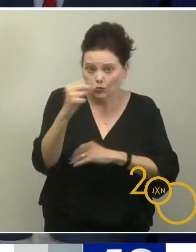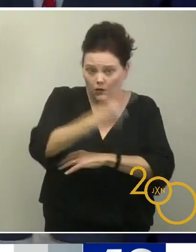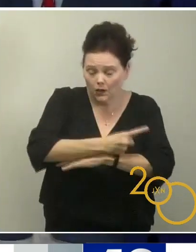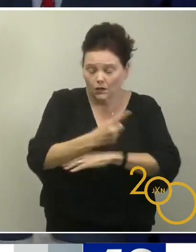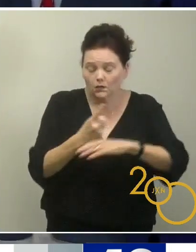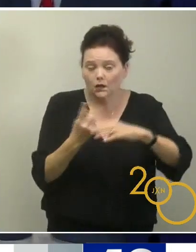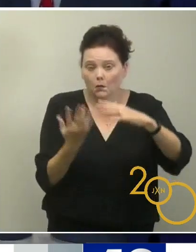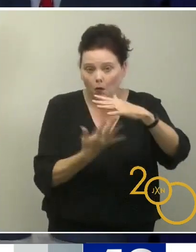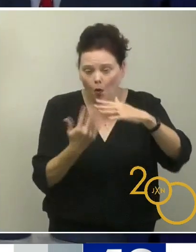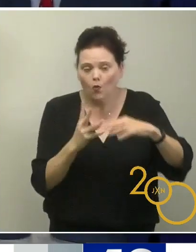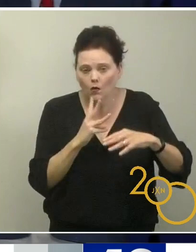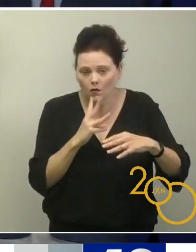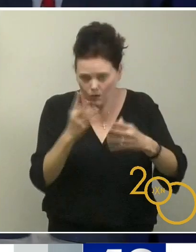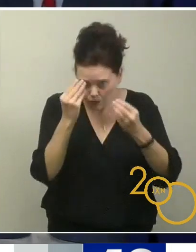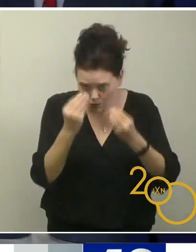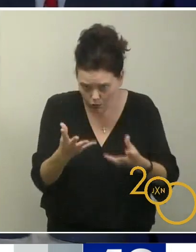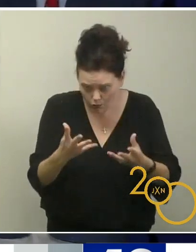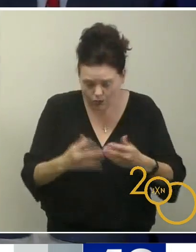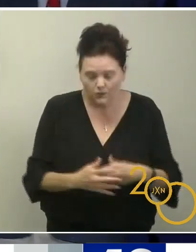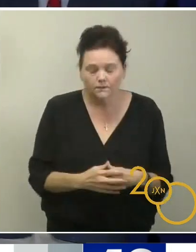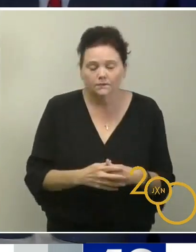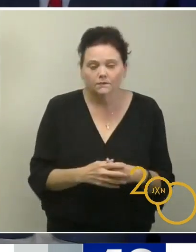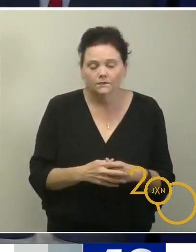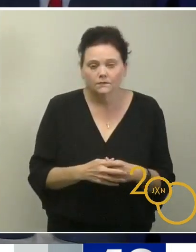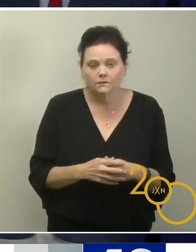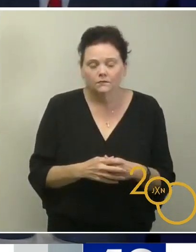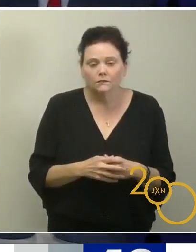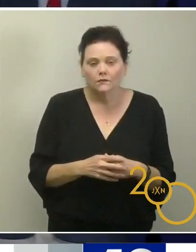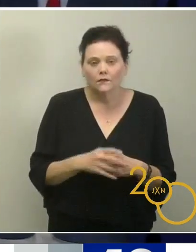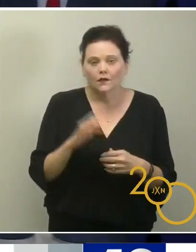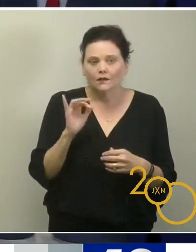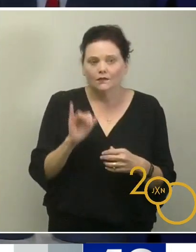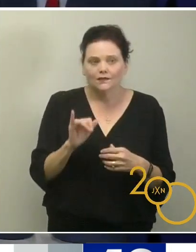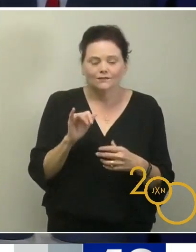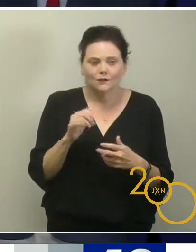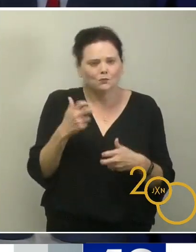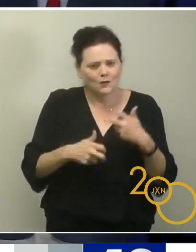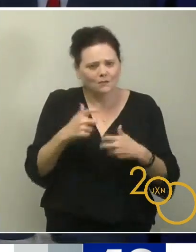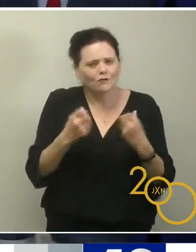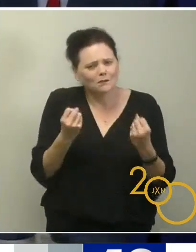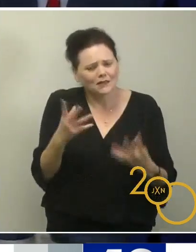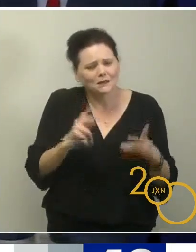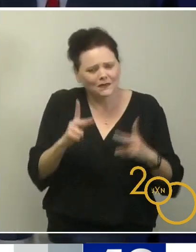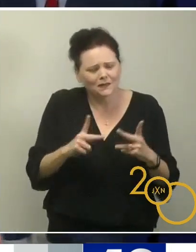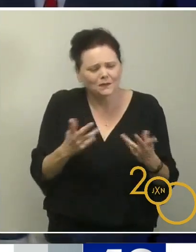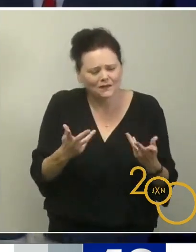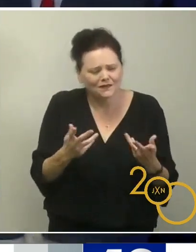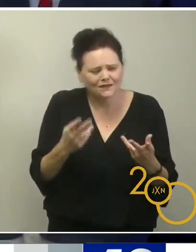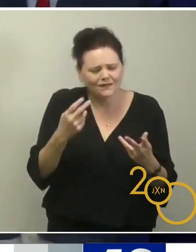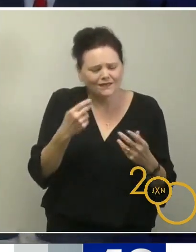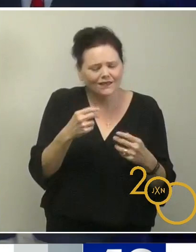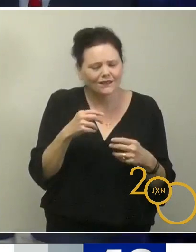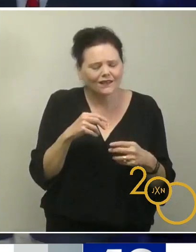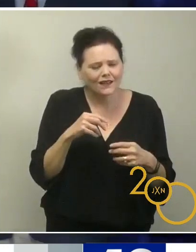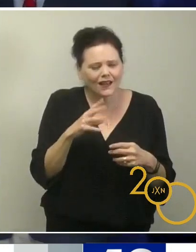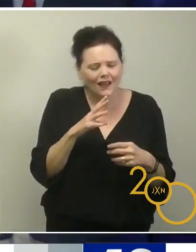WATER MAY NOT BE ABLE TO BE DELIVERED TO THE CITIZENS OF JACKSON. AGAIN, FOR THE LAST 30 DAYS